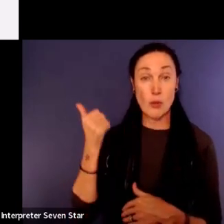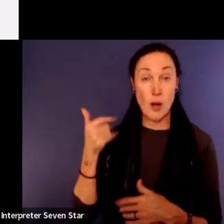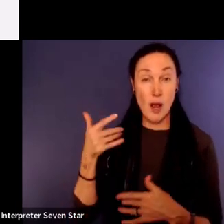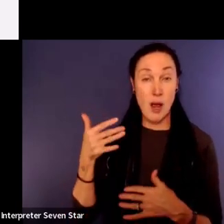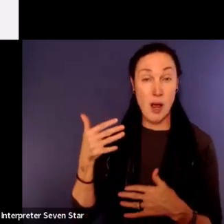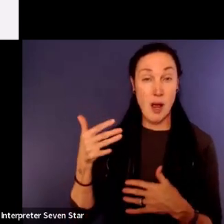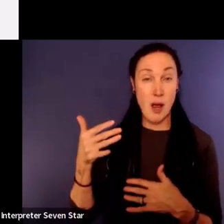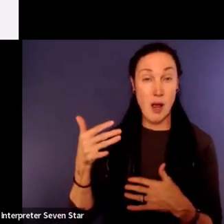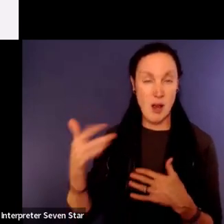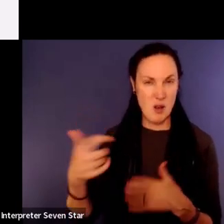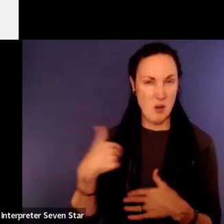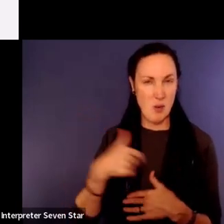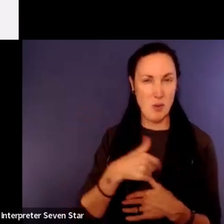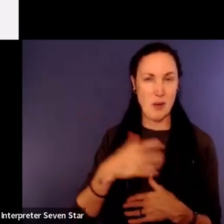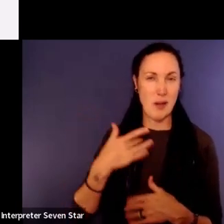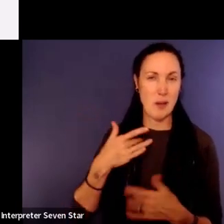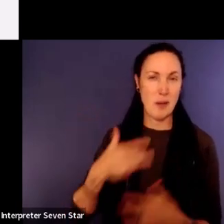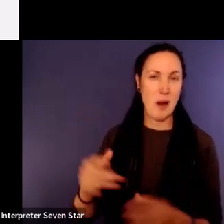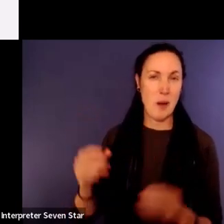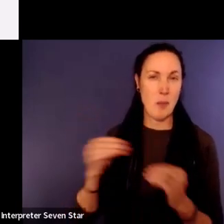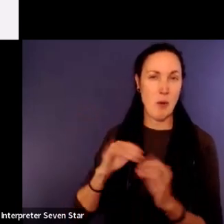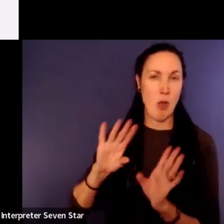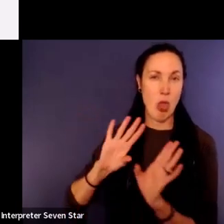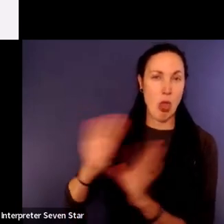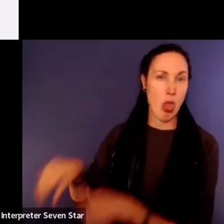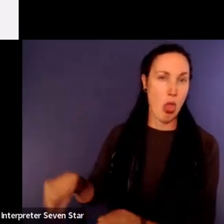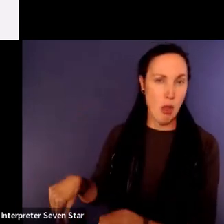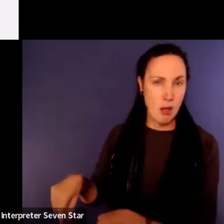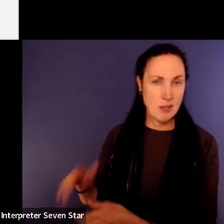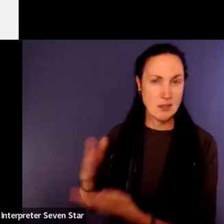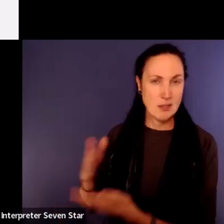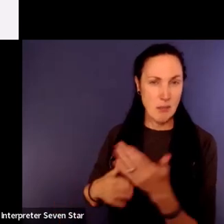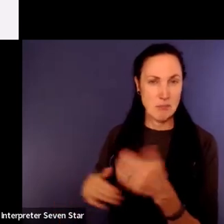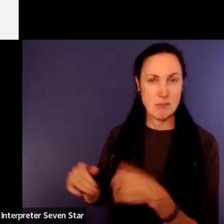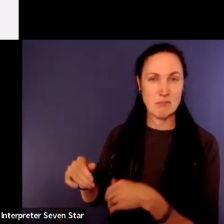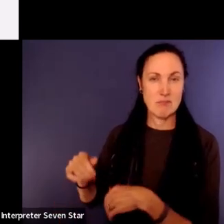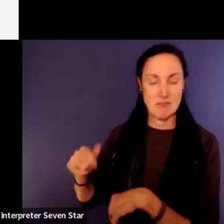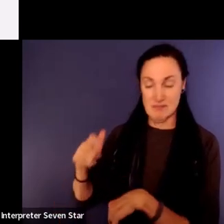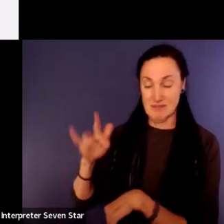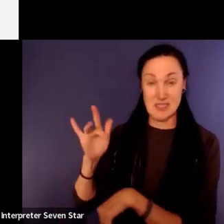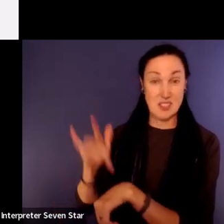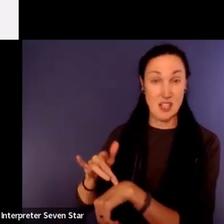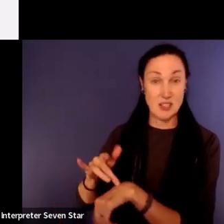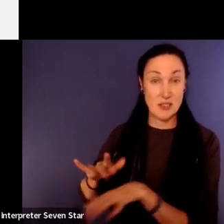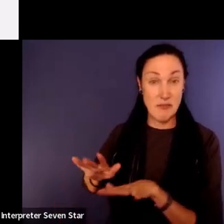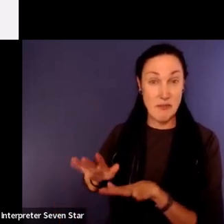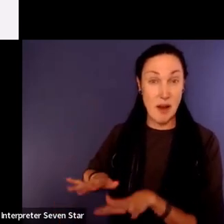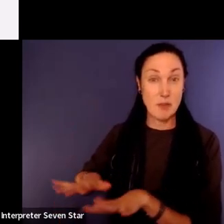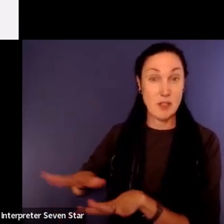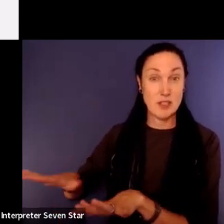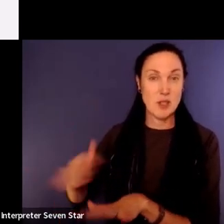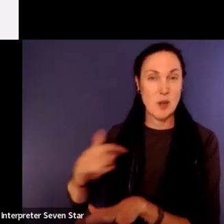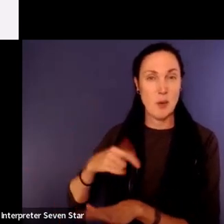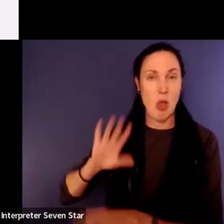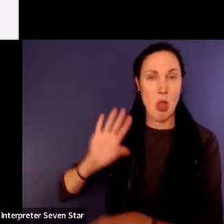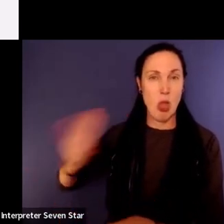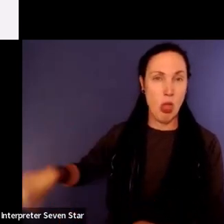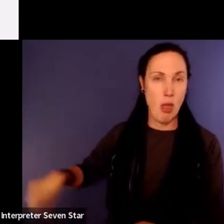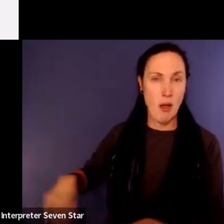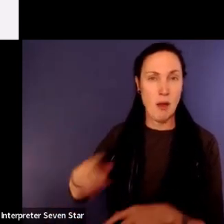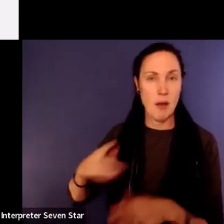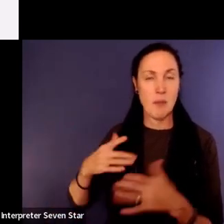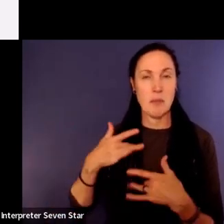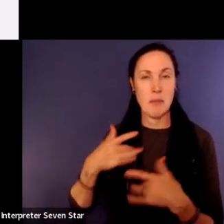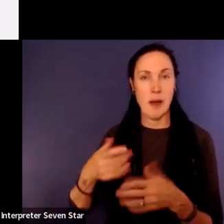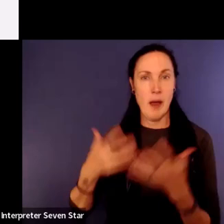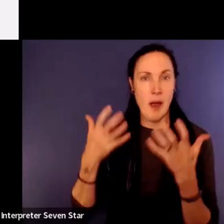auditory input rather than touch or vibration. That toy vibrated, and I want you to think about